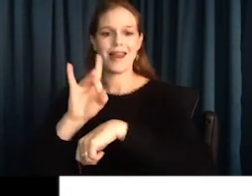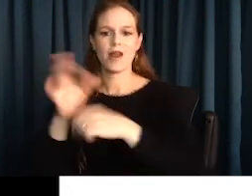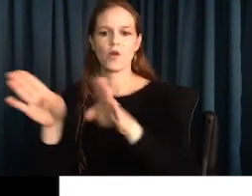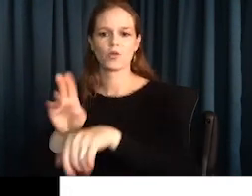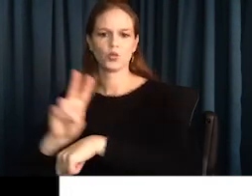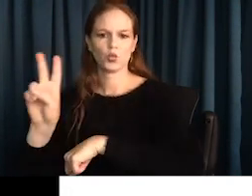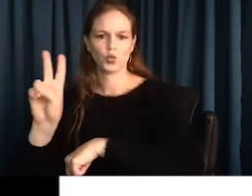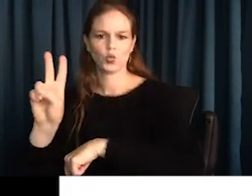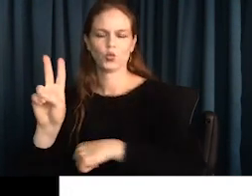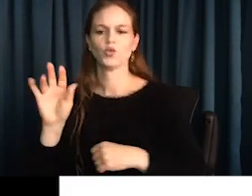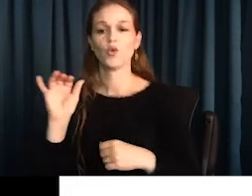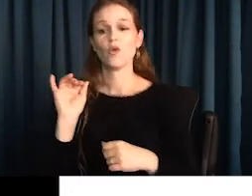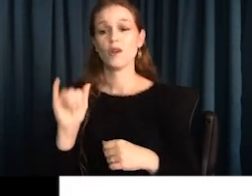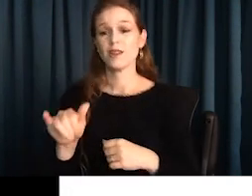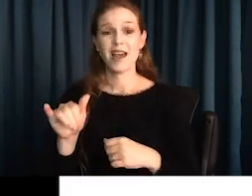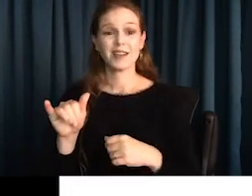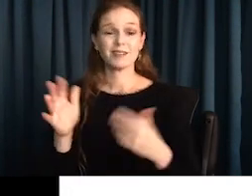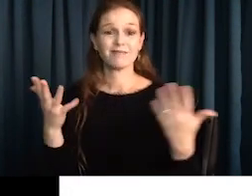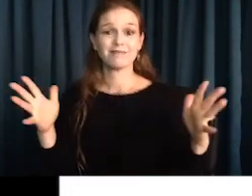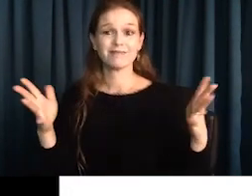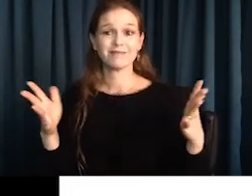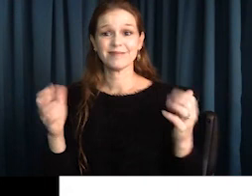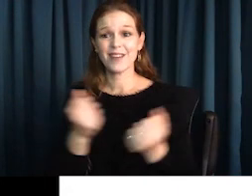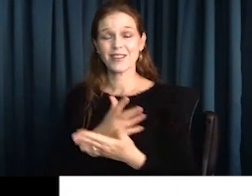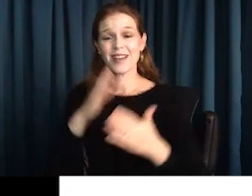That wraps everything up. I hope this provided you